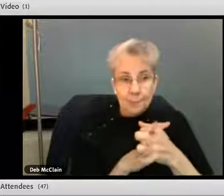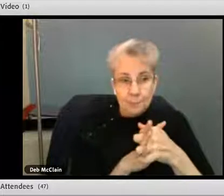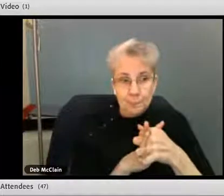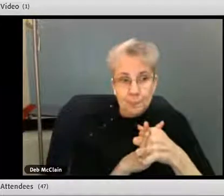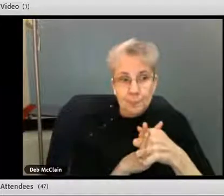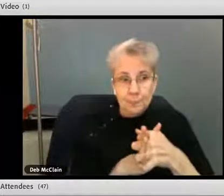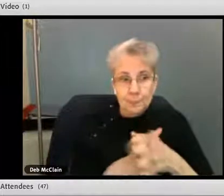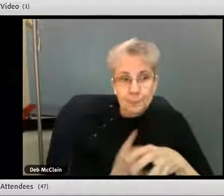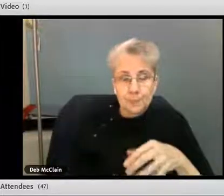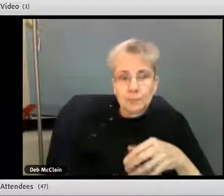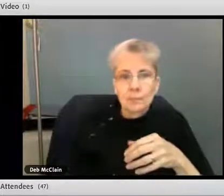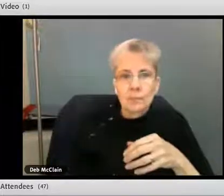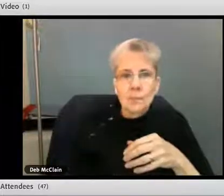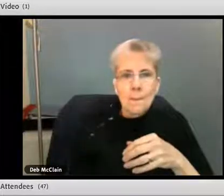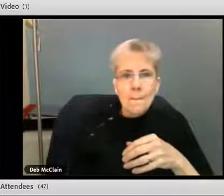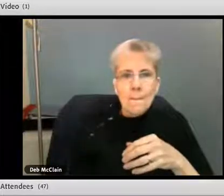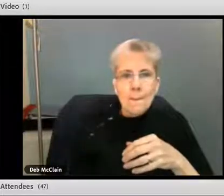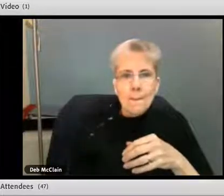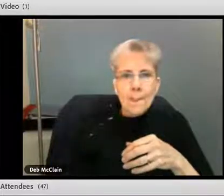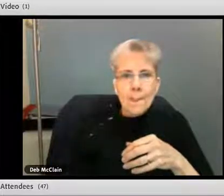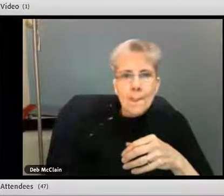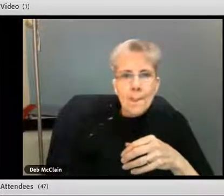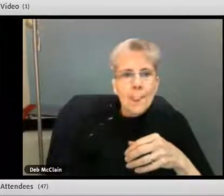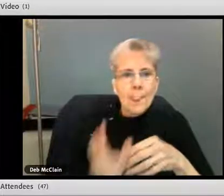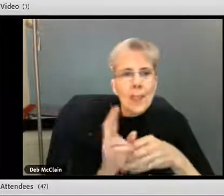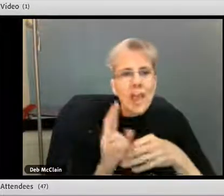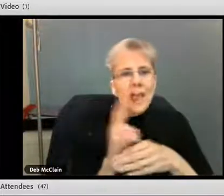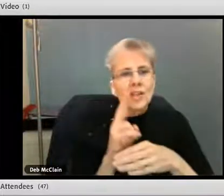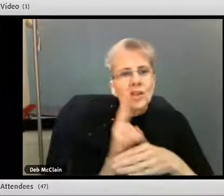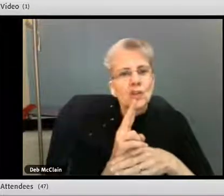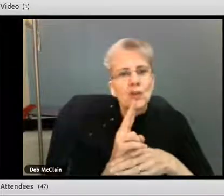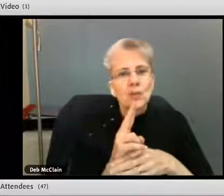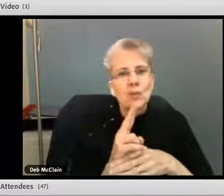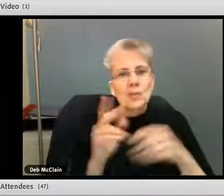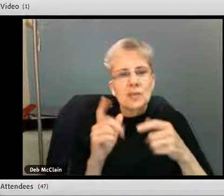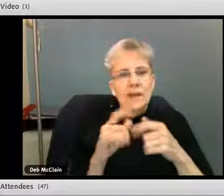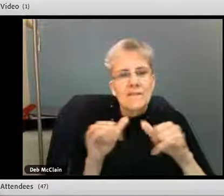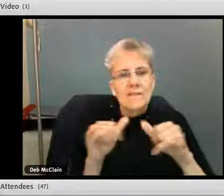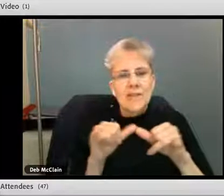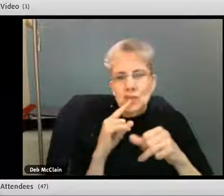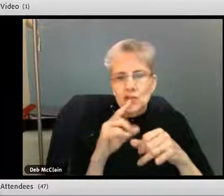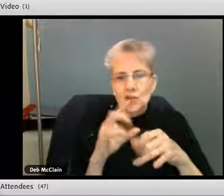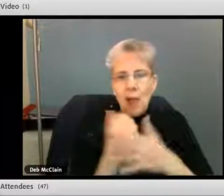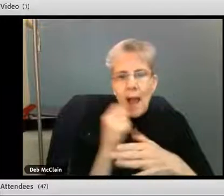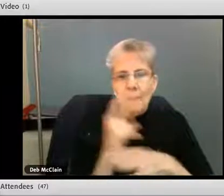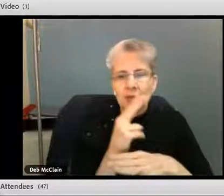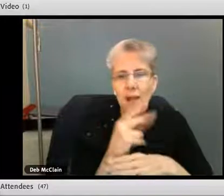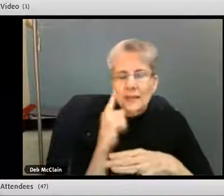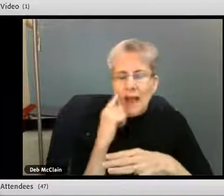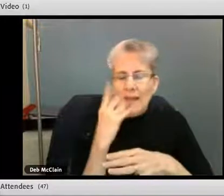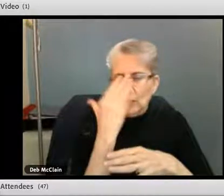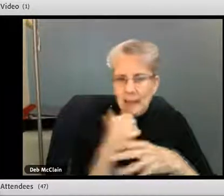How do I optimize? There's a couple free sites. I forgot to put that in there.